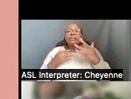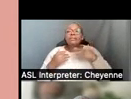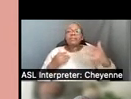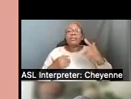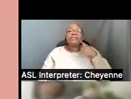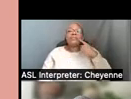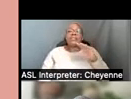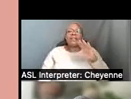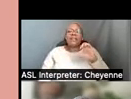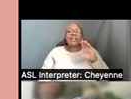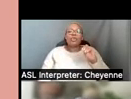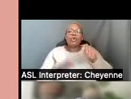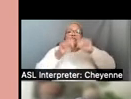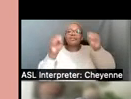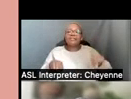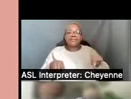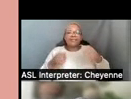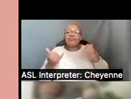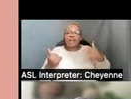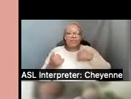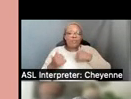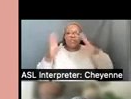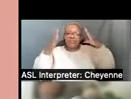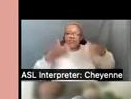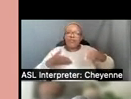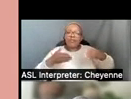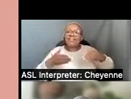enough on the life of a film after it is made.